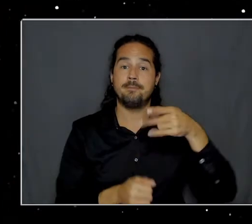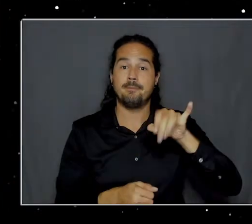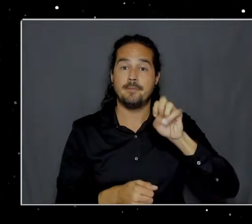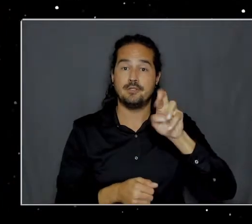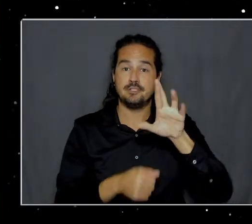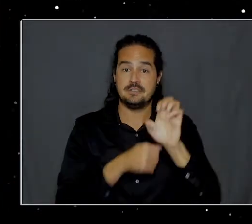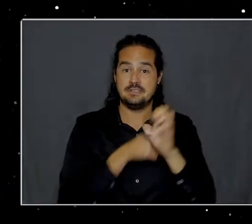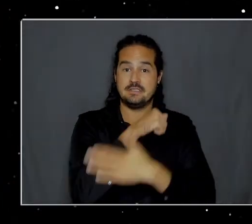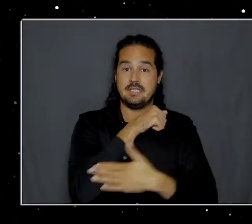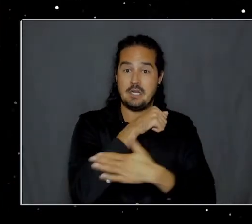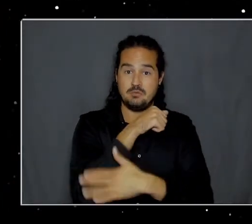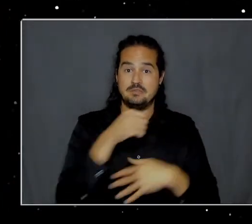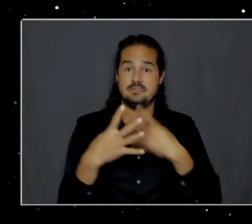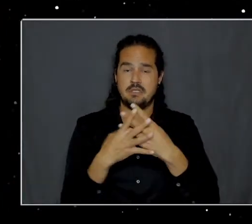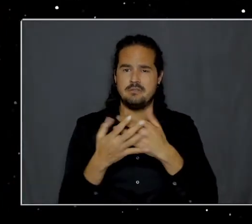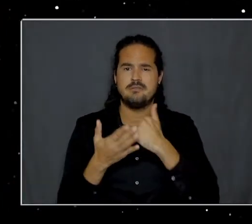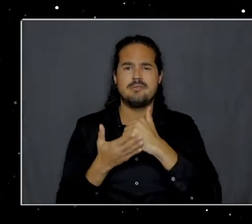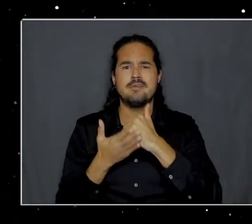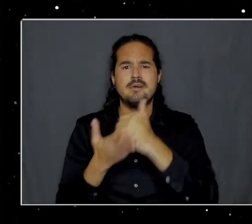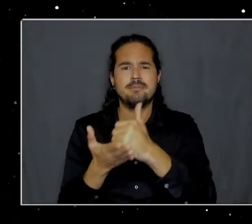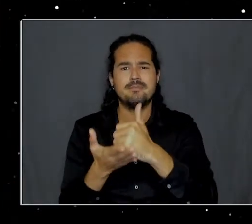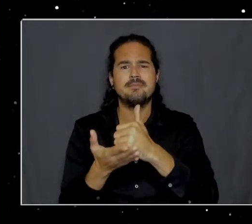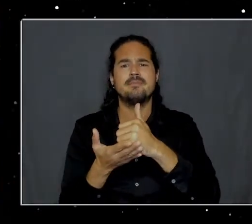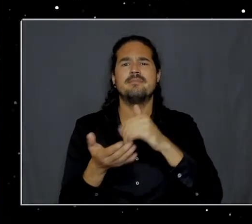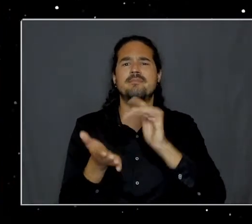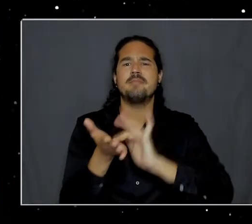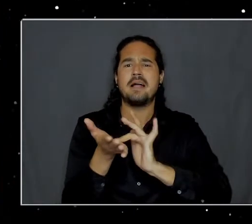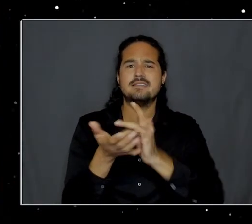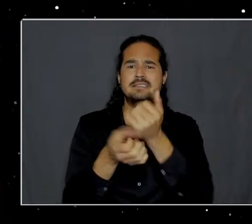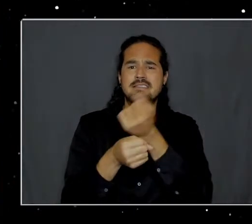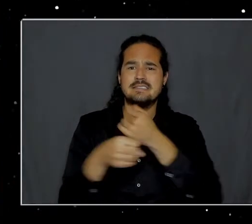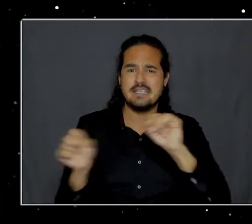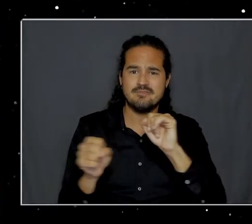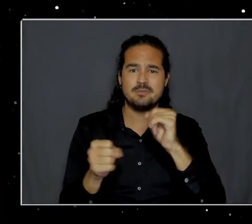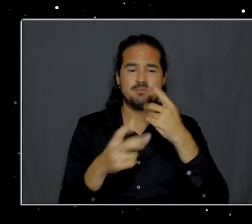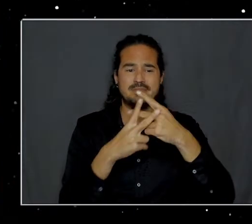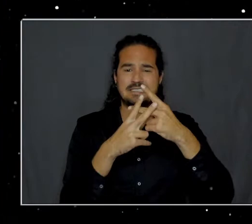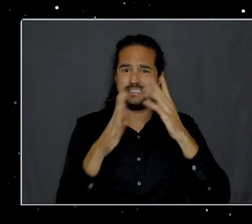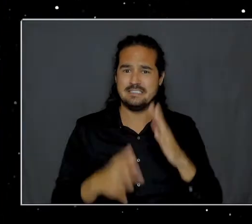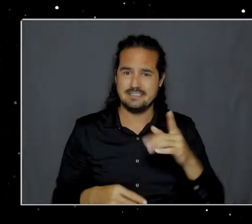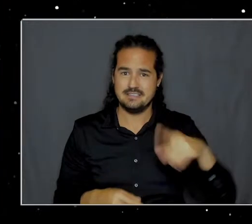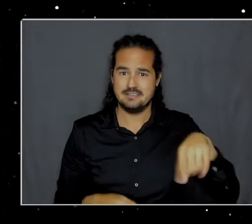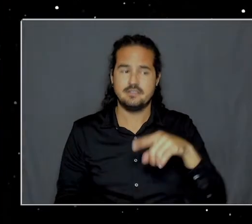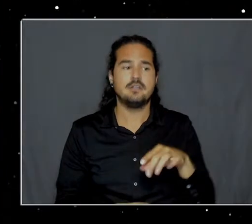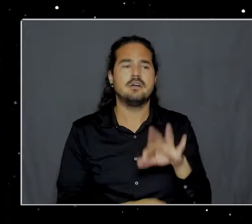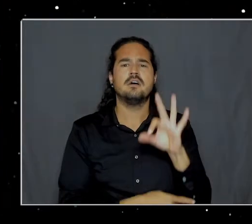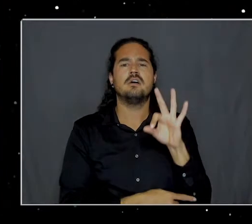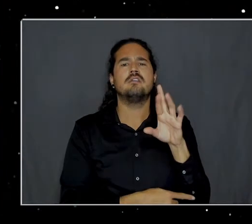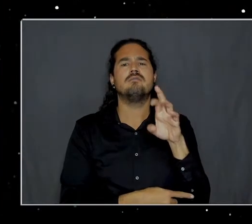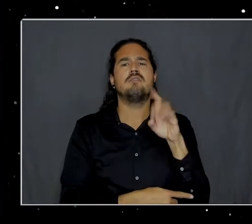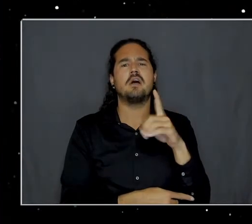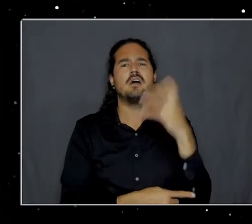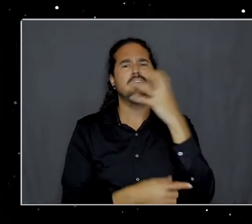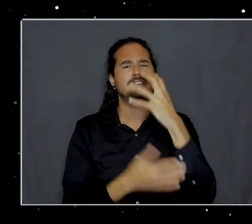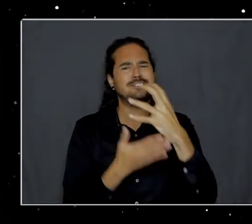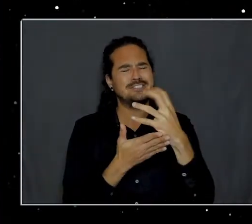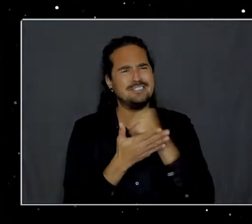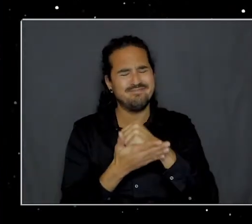CARE, SECURITY, AND SAFETY FOR PRISONERS. SAL MUNGIA: FRED DIAMONDSTONE, YOU DESERVE THIS AWARD. I'VE HAD A CHANCE TO WORK WITH